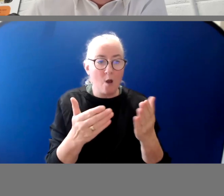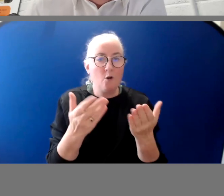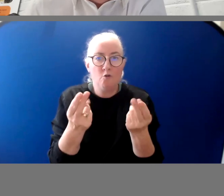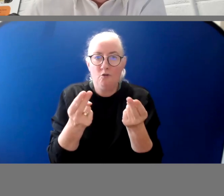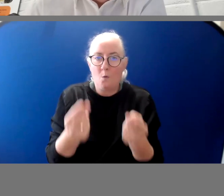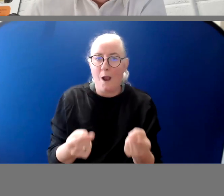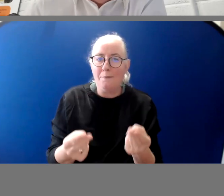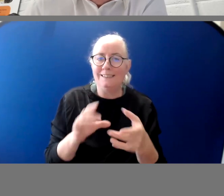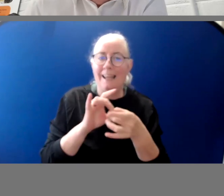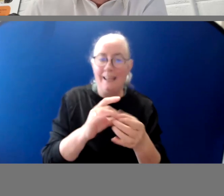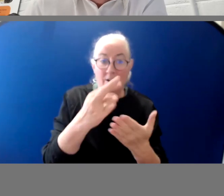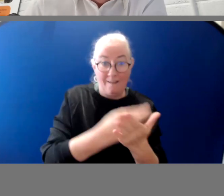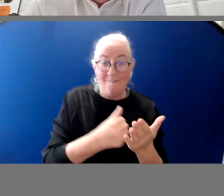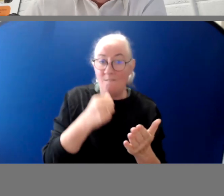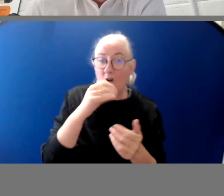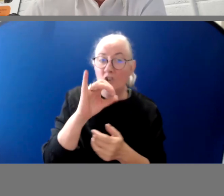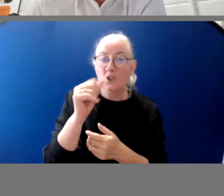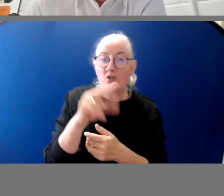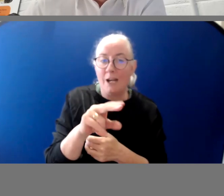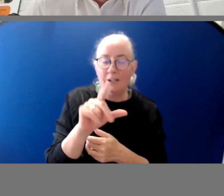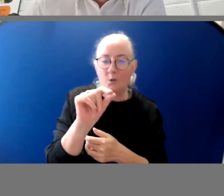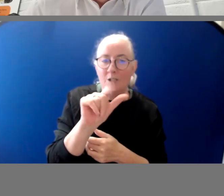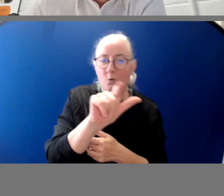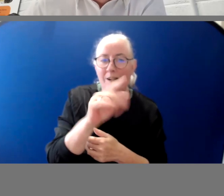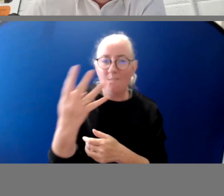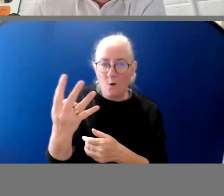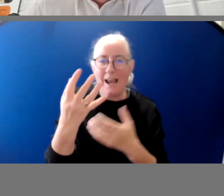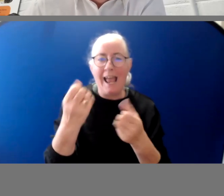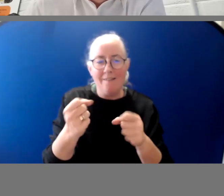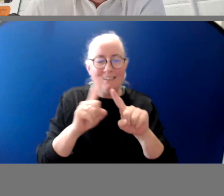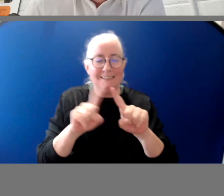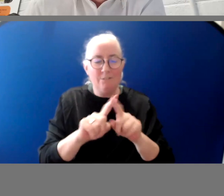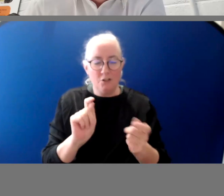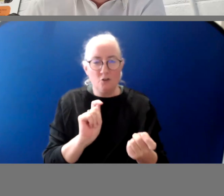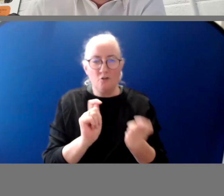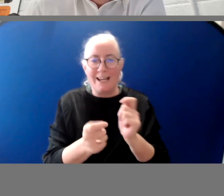came in on the 1st of January 2024 subject to a number of transitional arrangements as a result we